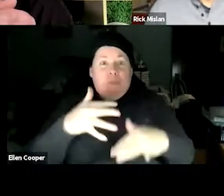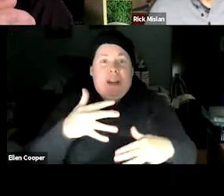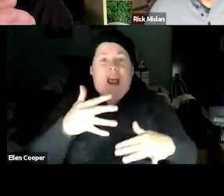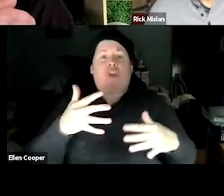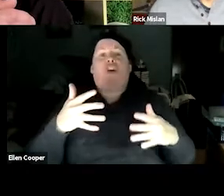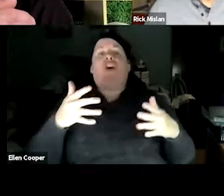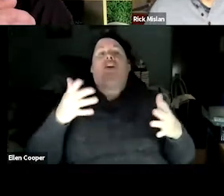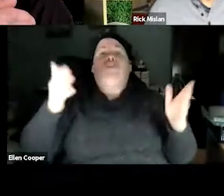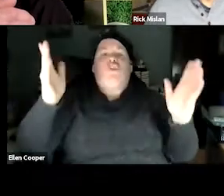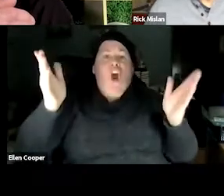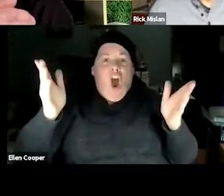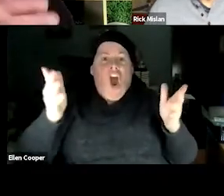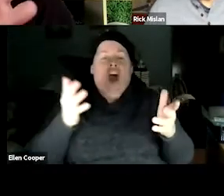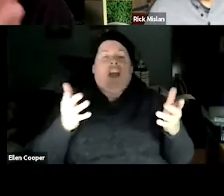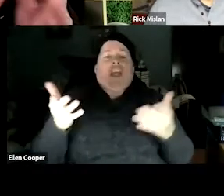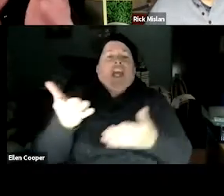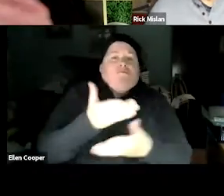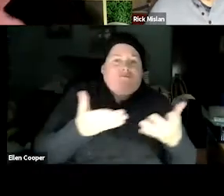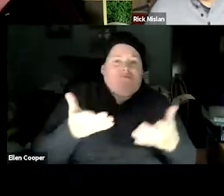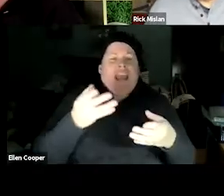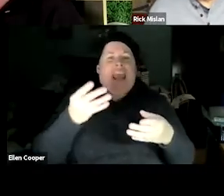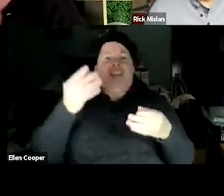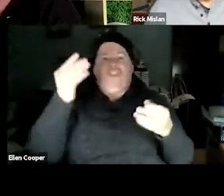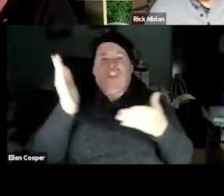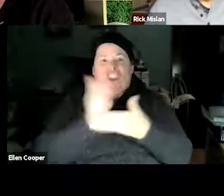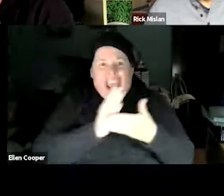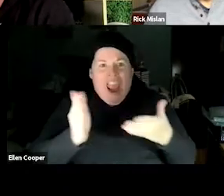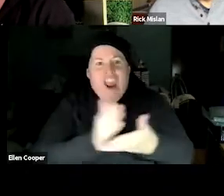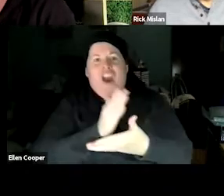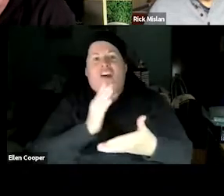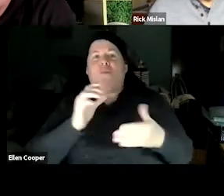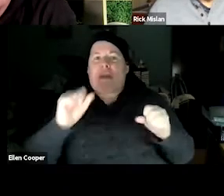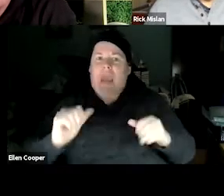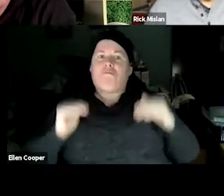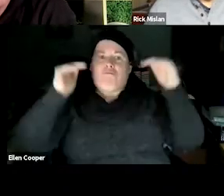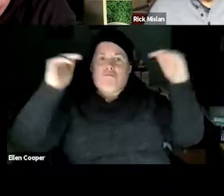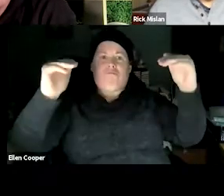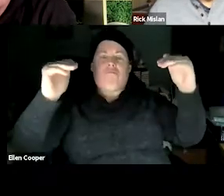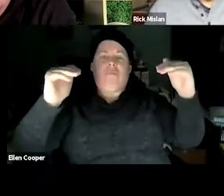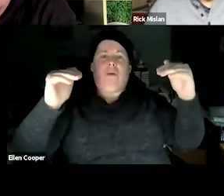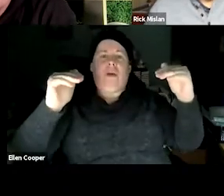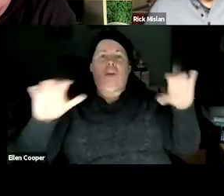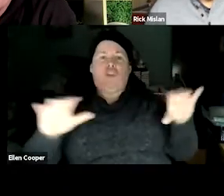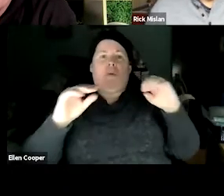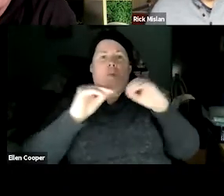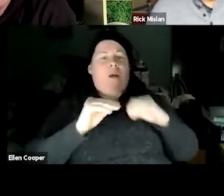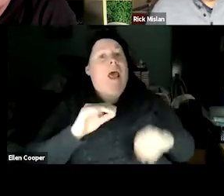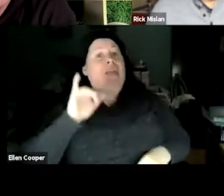and work together that you know you can really advance this craft. Yeah. Rick Mislan: Yeah. And that was the thing. Chris was talking about to. I mean,